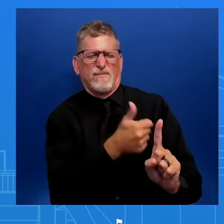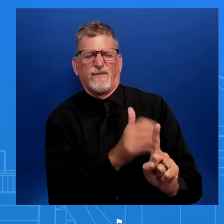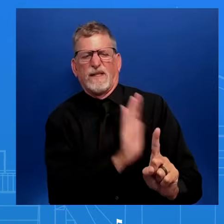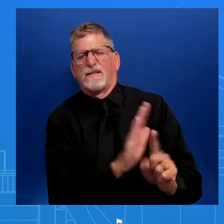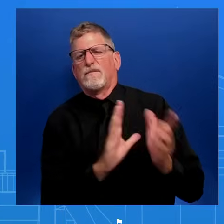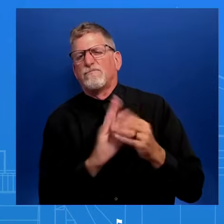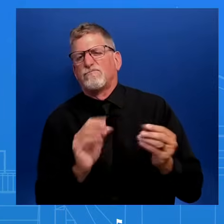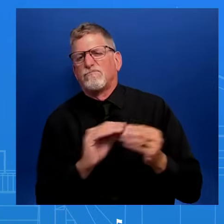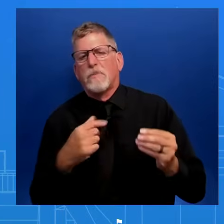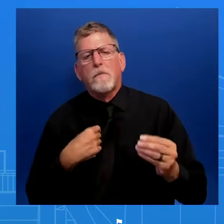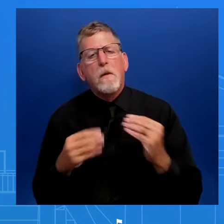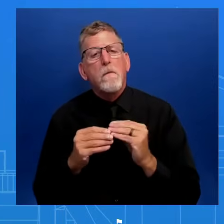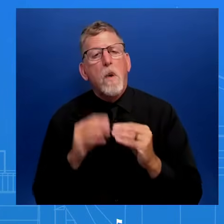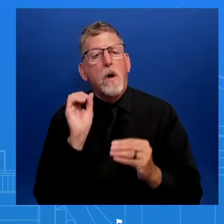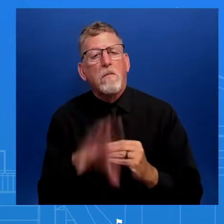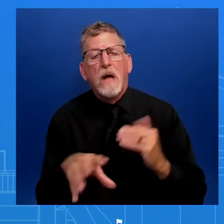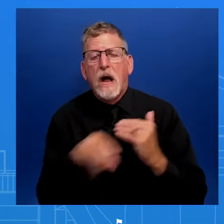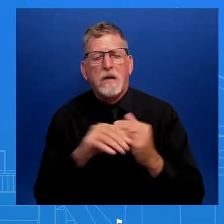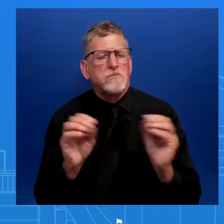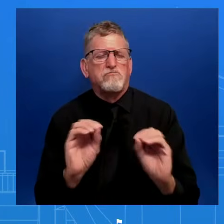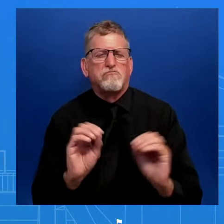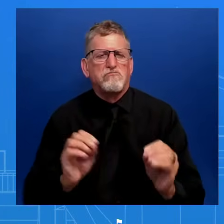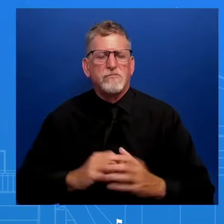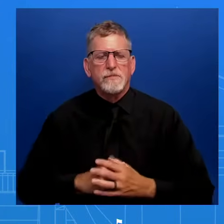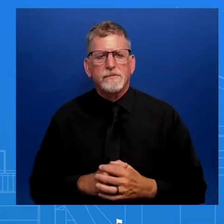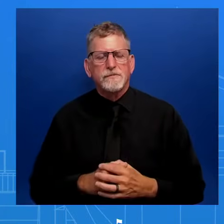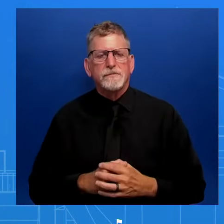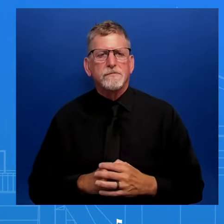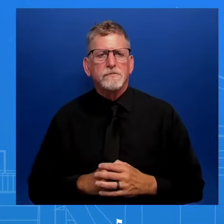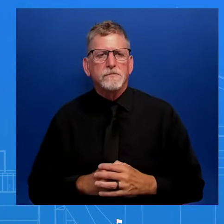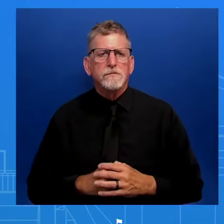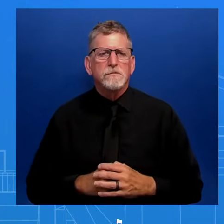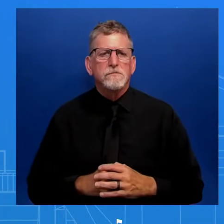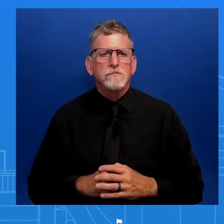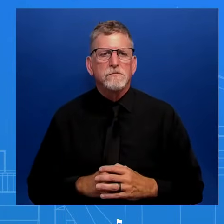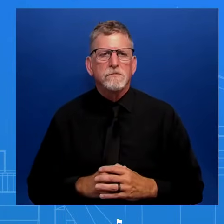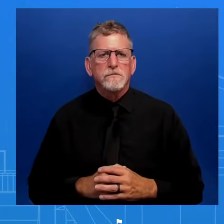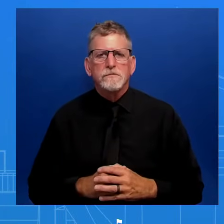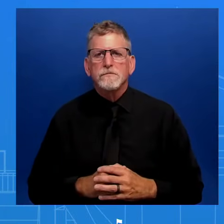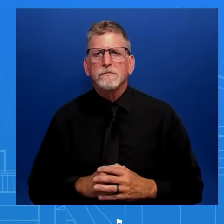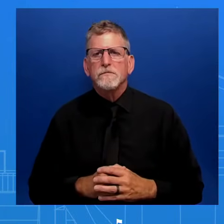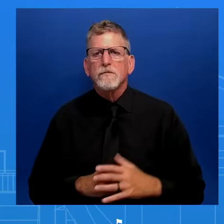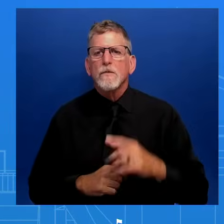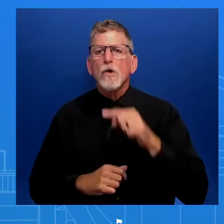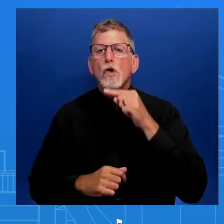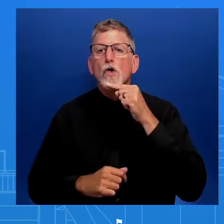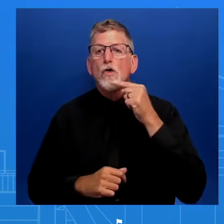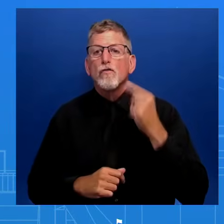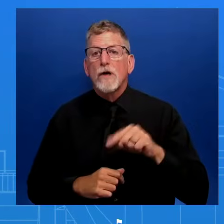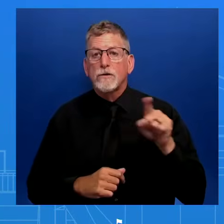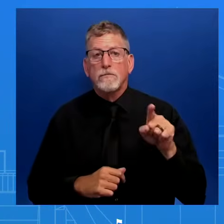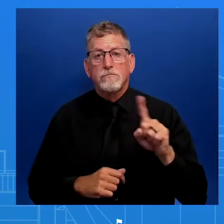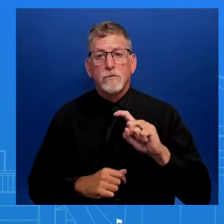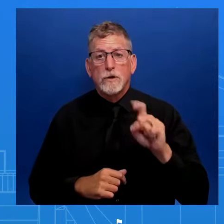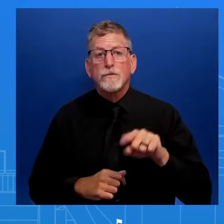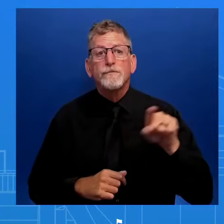The Press: Hi. How are you? This is Biden's first time coming to Maine as president. Can you share why he chose to come to M- -- to Maine now and specifically to Auburn? Ms. Jean-Pierre: Oh, goodness.